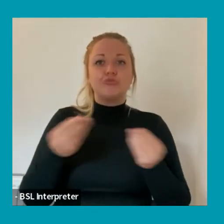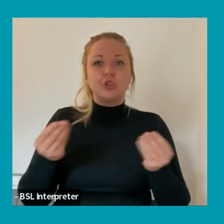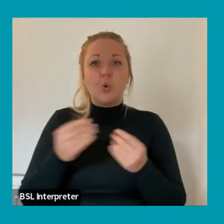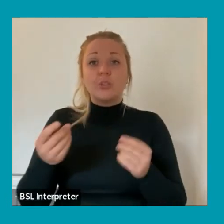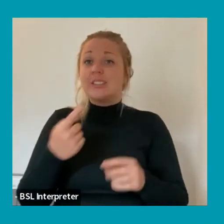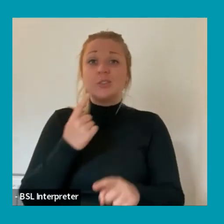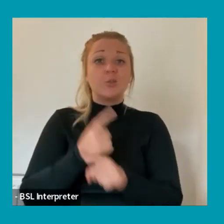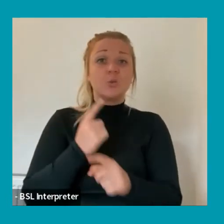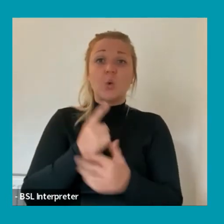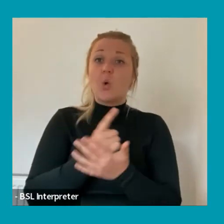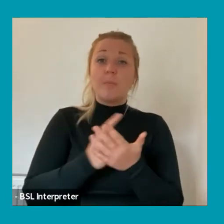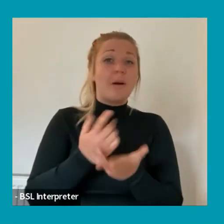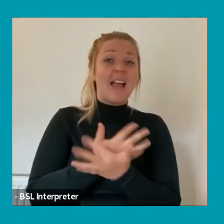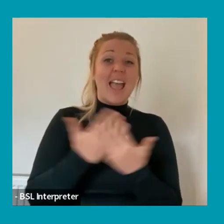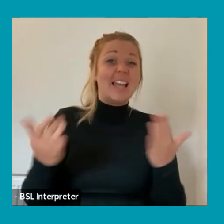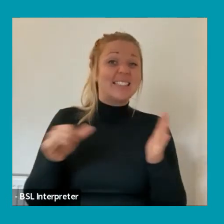It present data to staff.